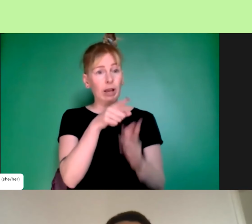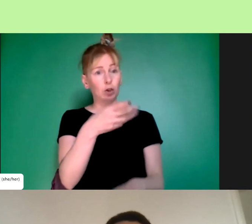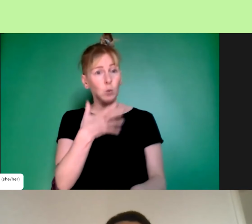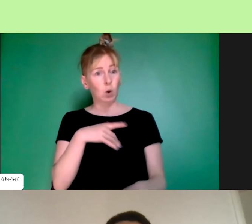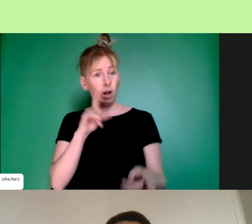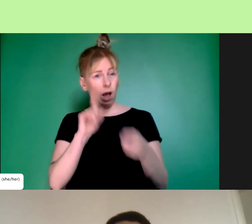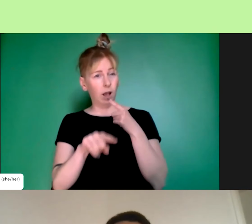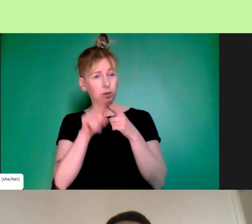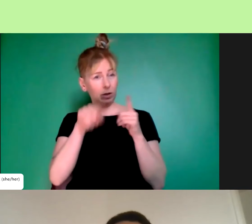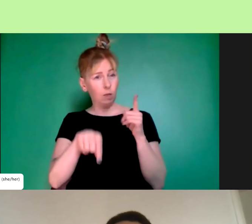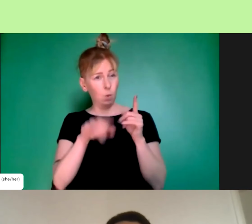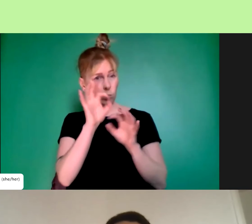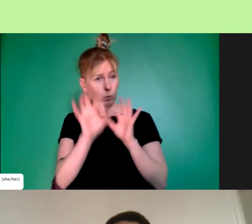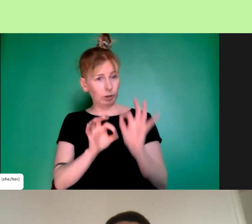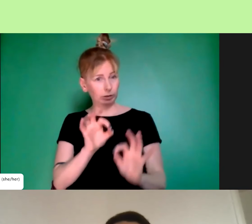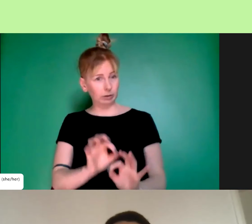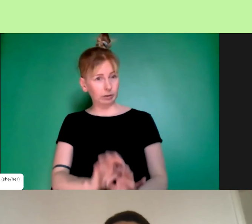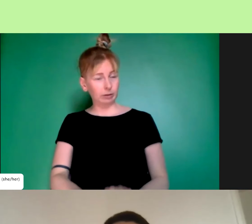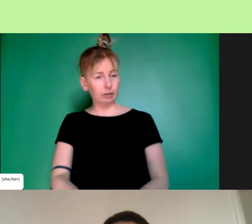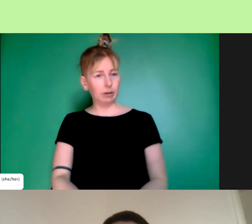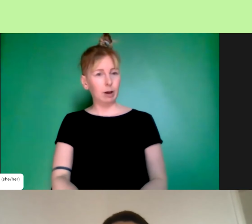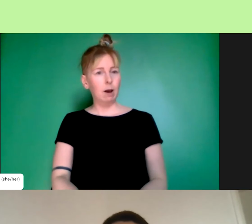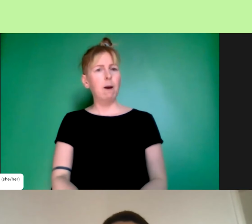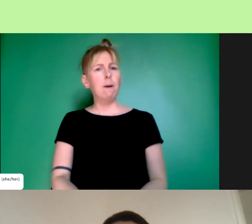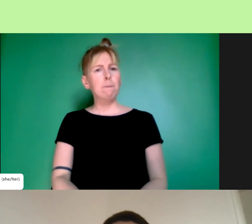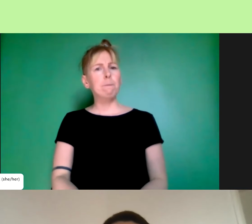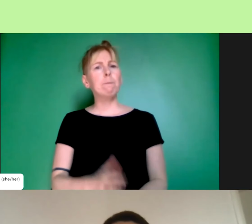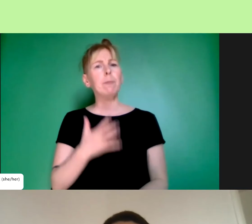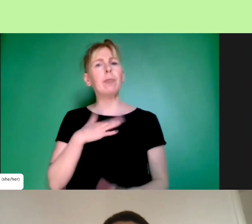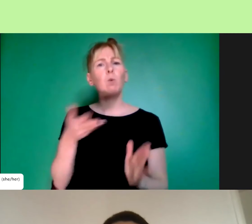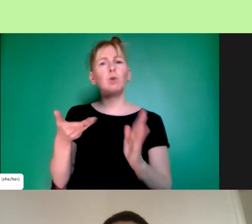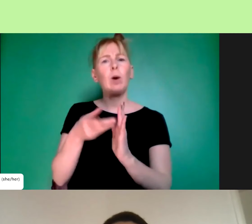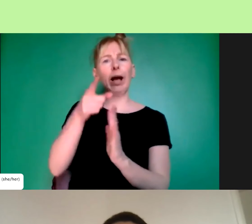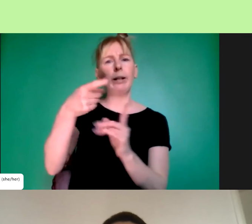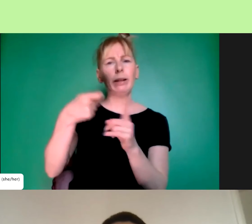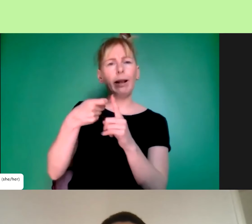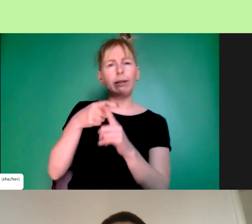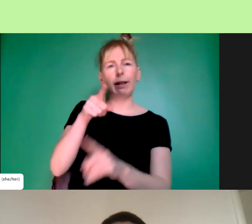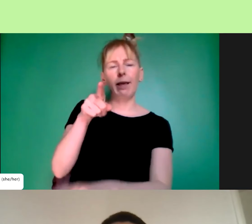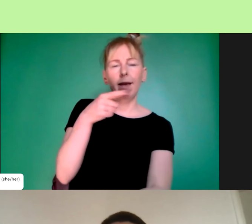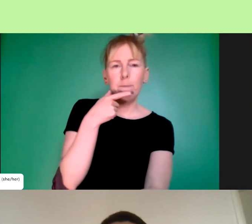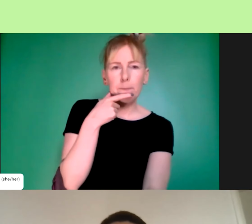Yes, I'm just going to add to what Khanyisile said about that.